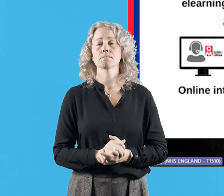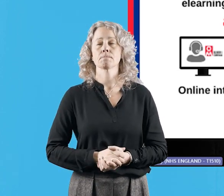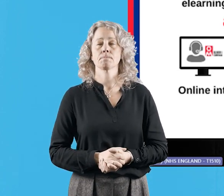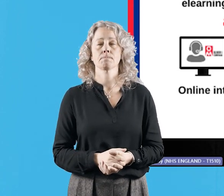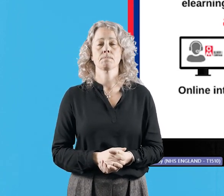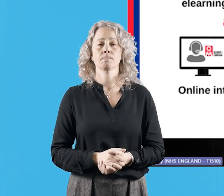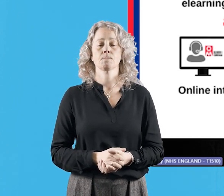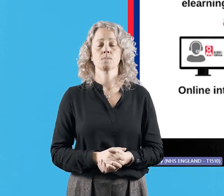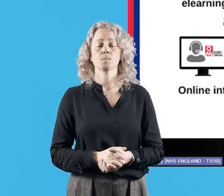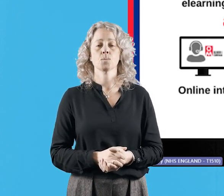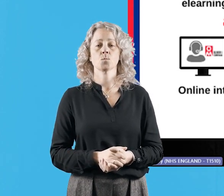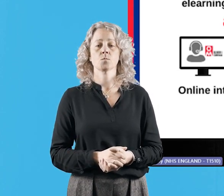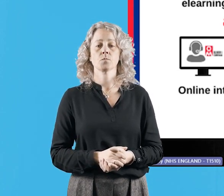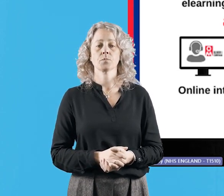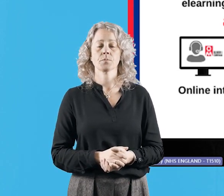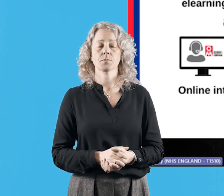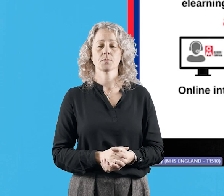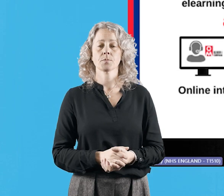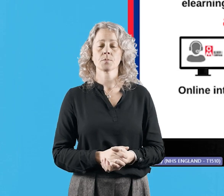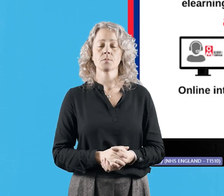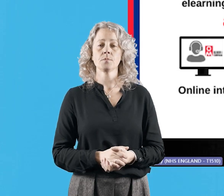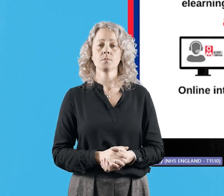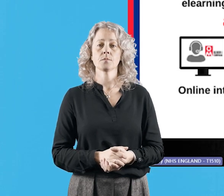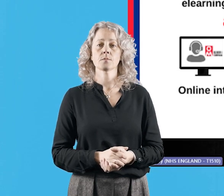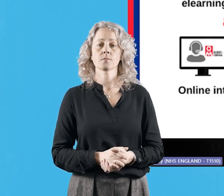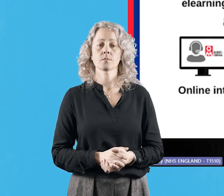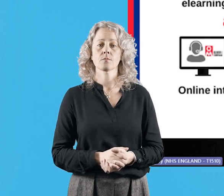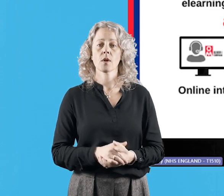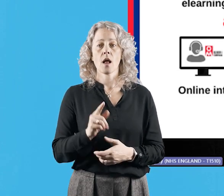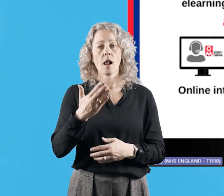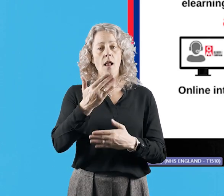two people if that makes sense, but they can't replace that